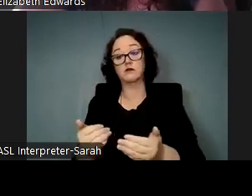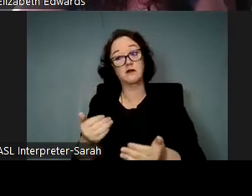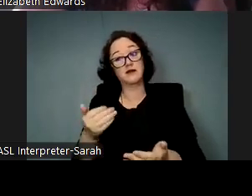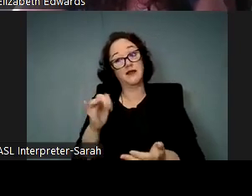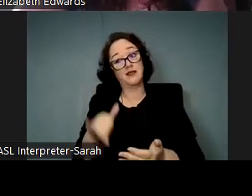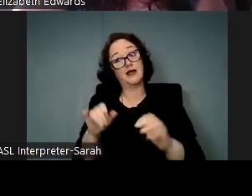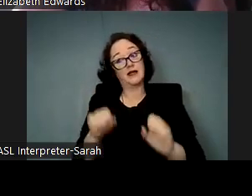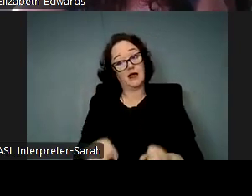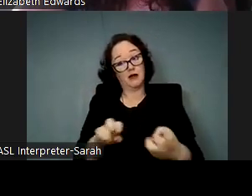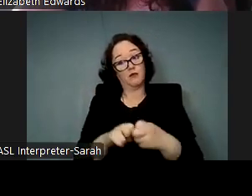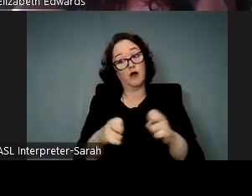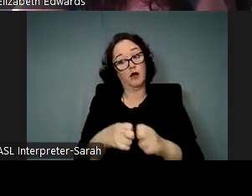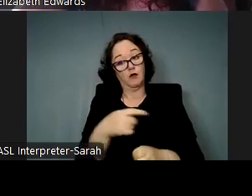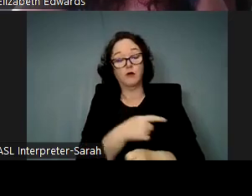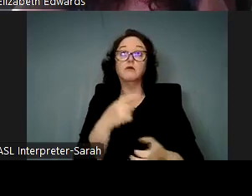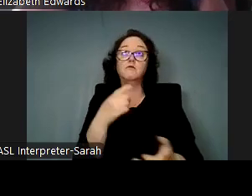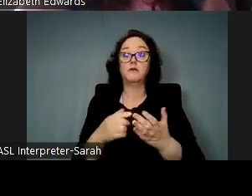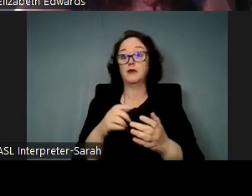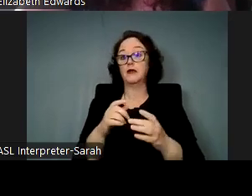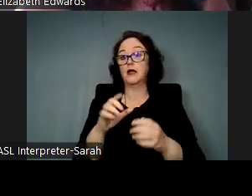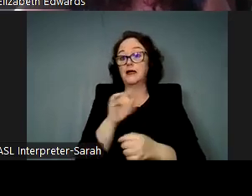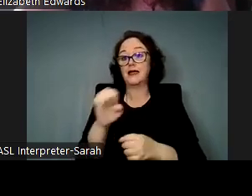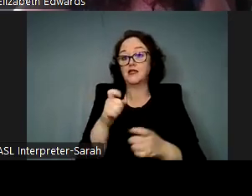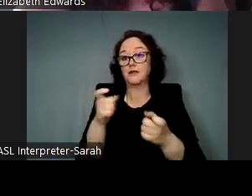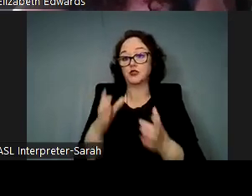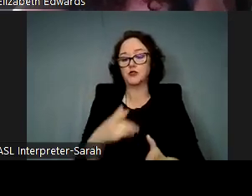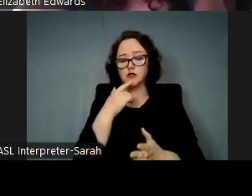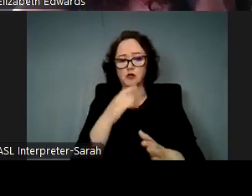manager is saying, don't apply for certain things, or don't ask